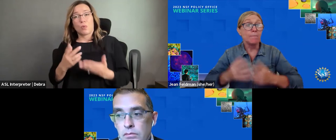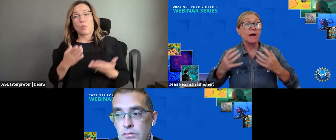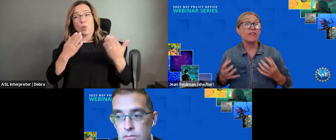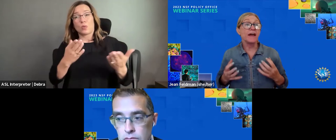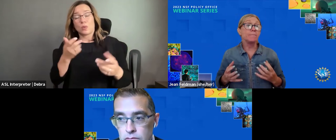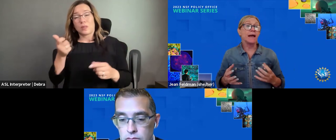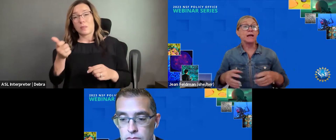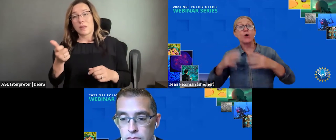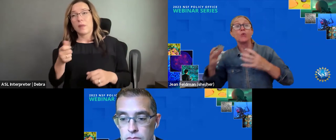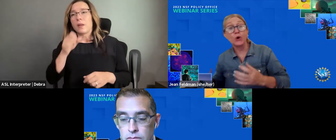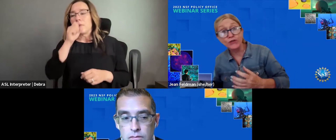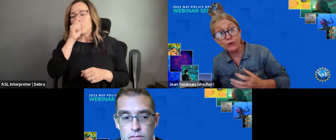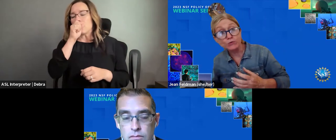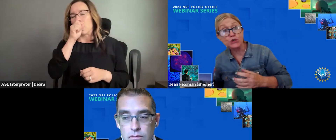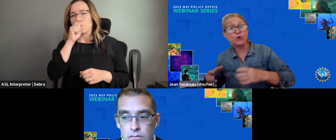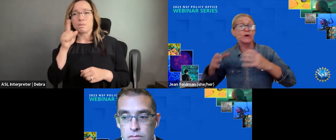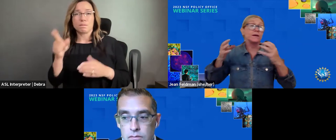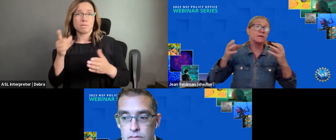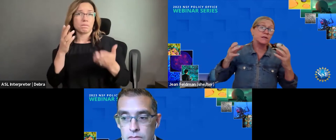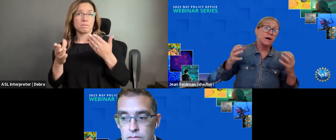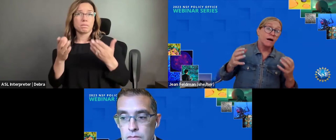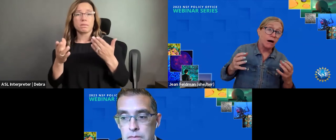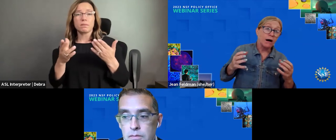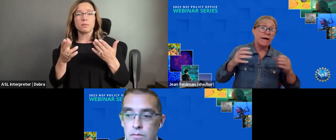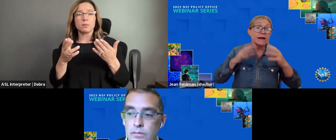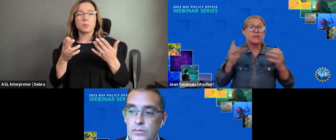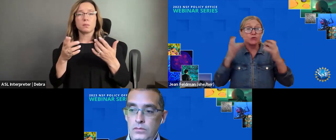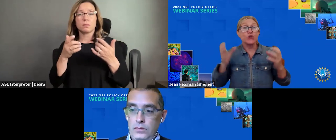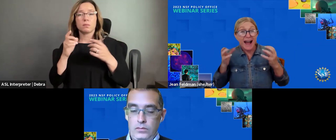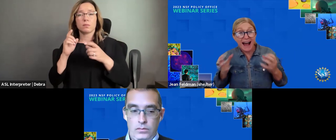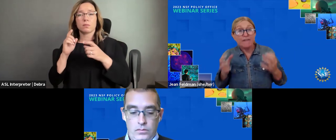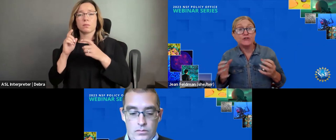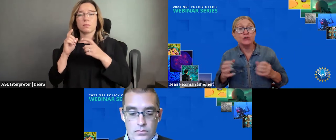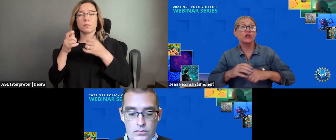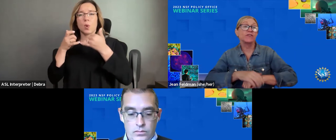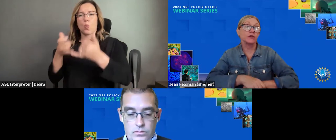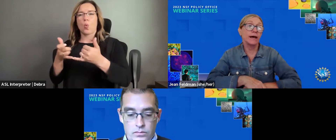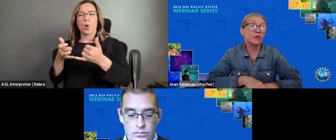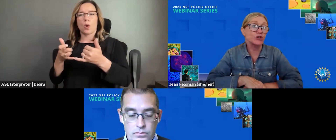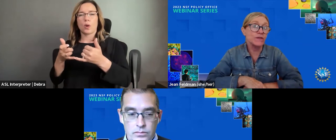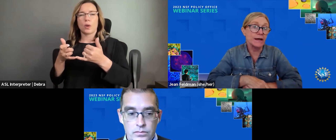but they may award their own degrees. You have to look at the language in